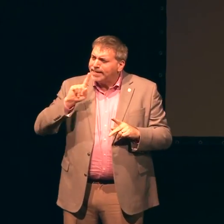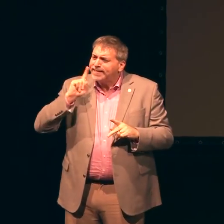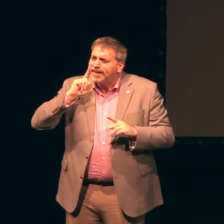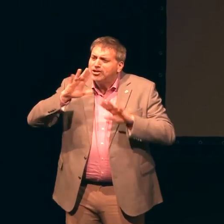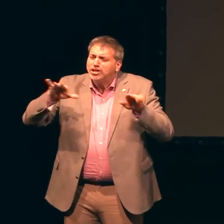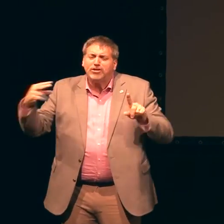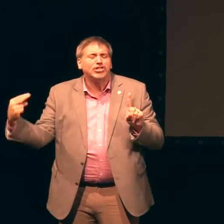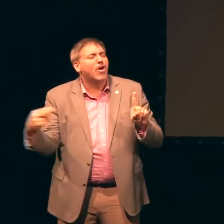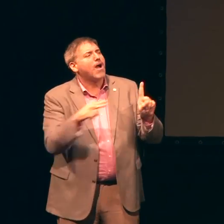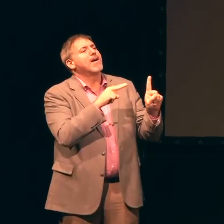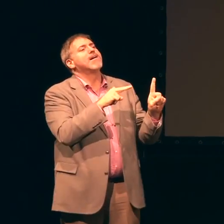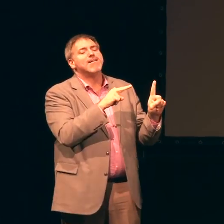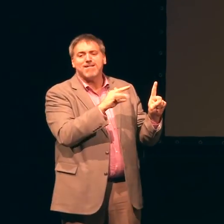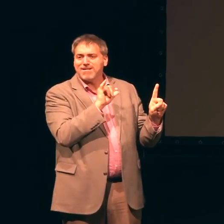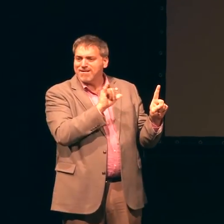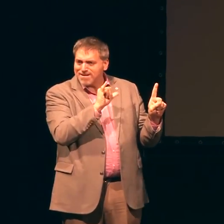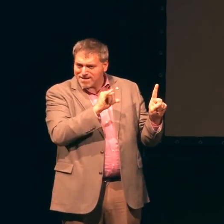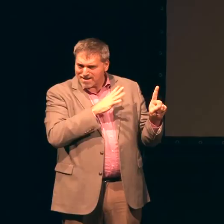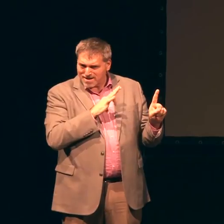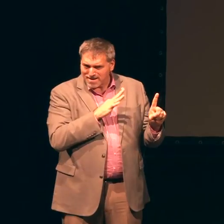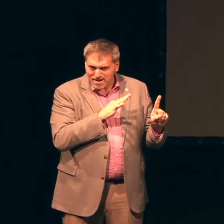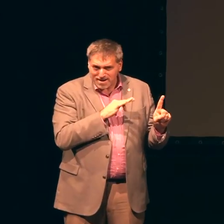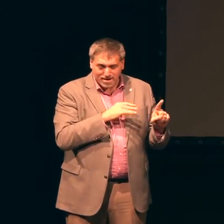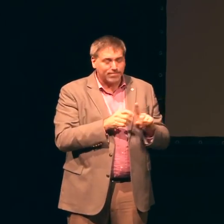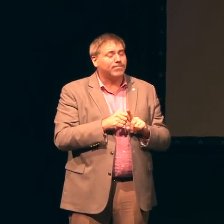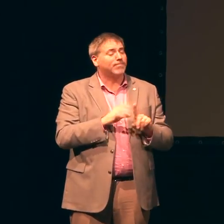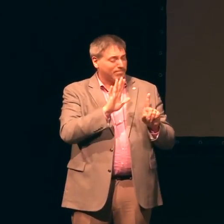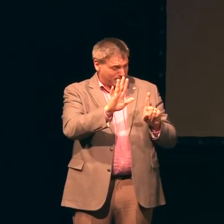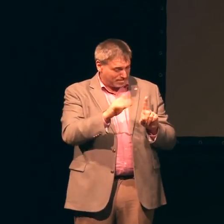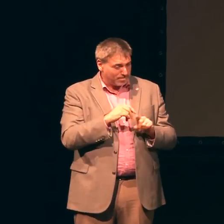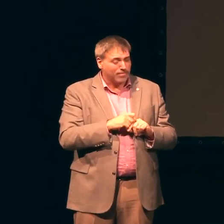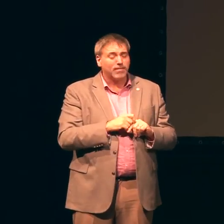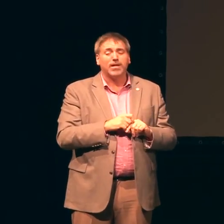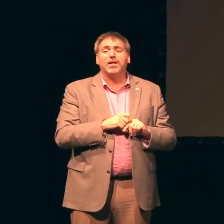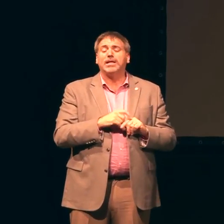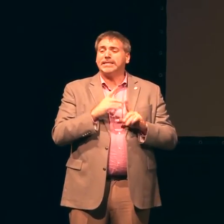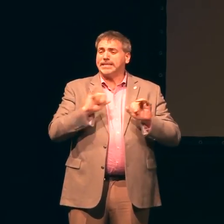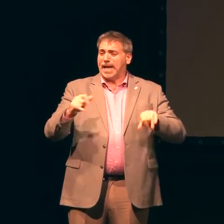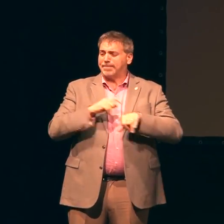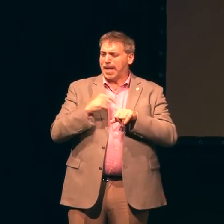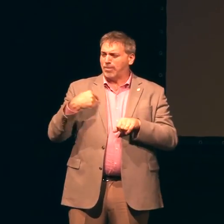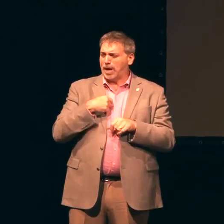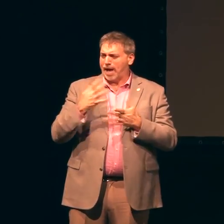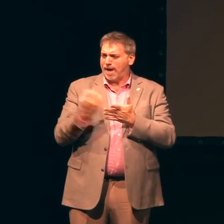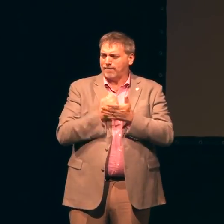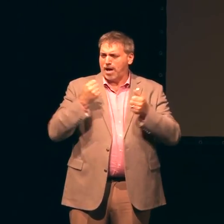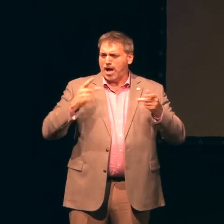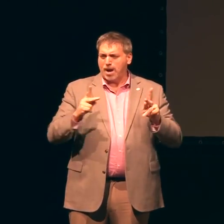America. And we wanted Deaf children to see, oh, that's cool, the NAD is here and at the